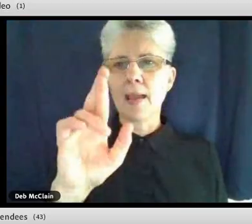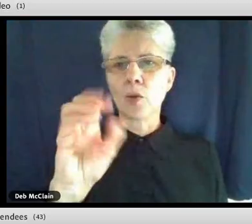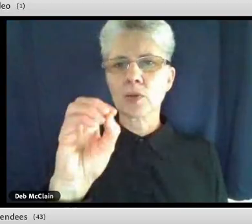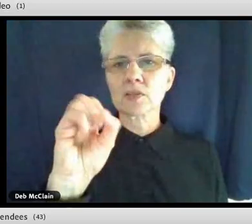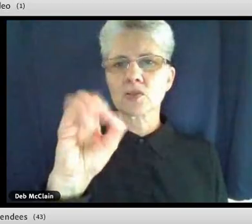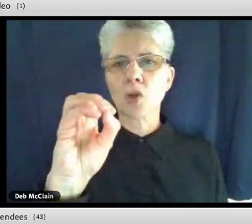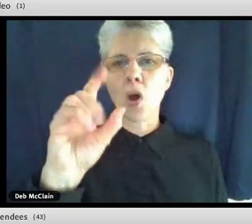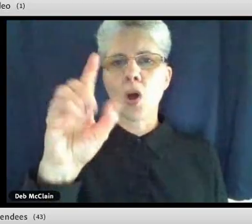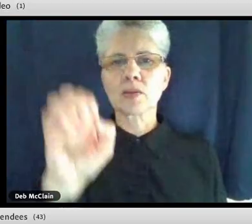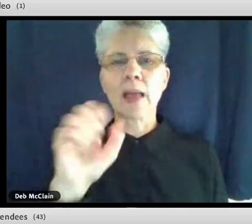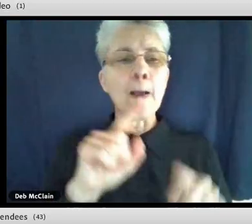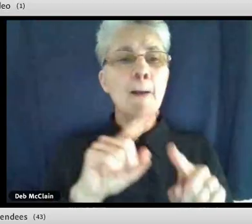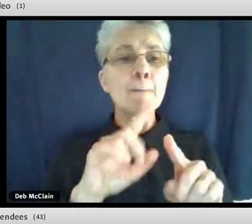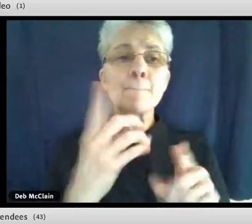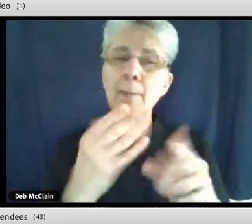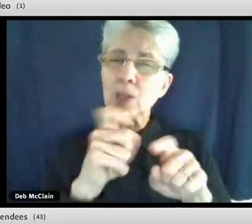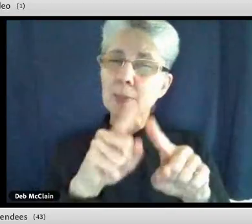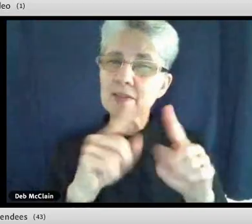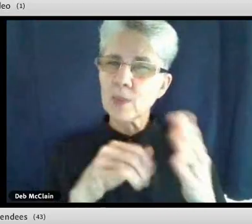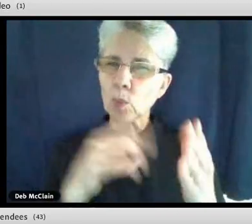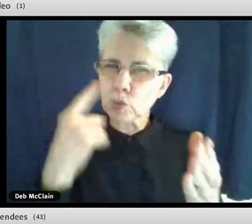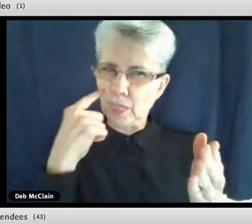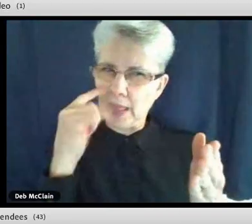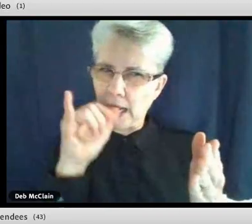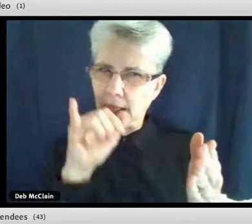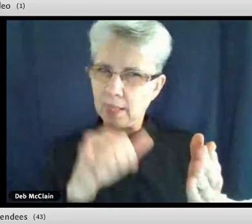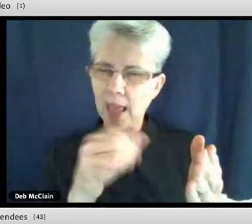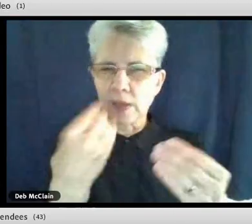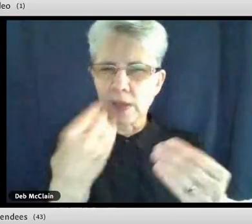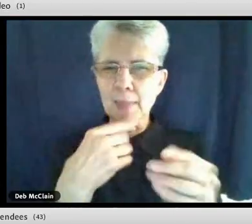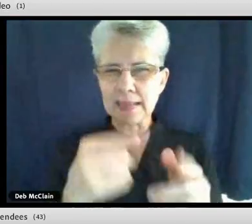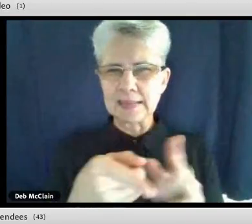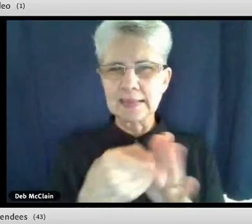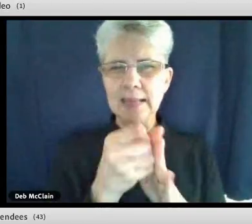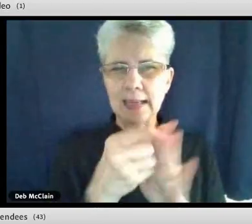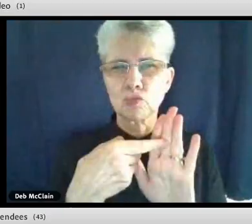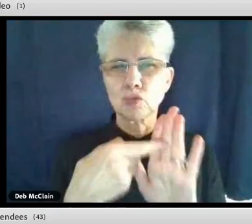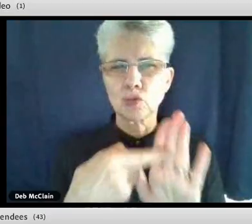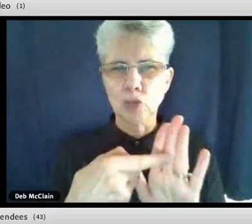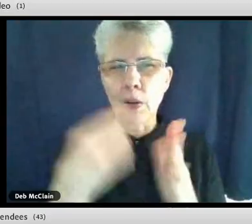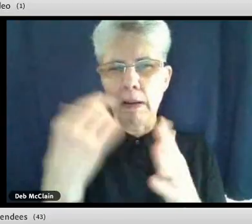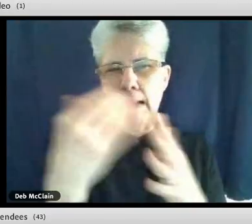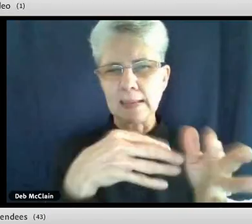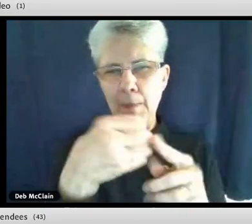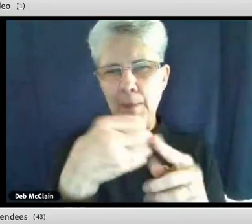and it might be a little bit different than what you think, so give me just a second, and I'm going to walk through these with you.